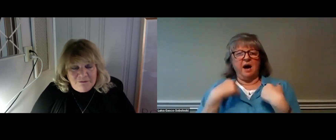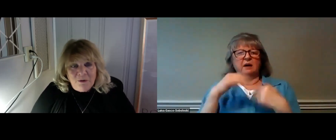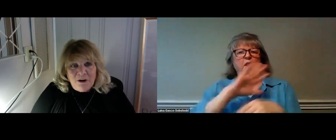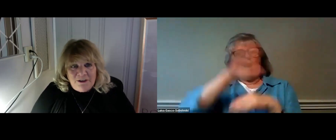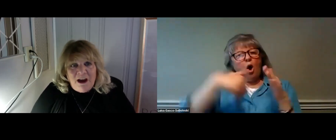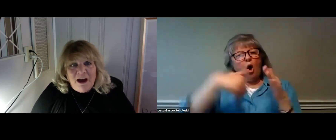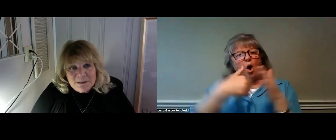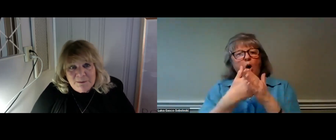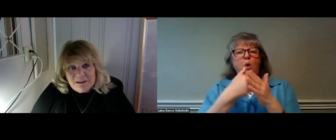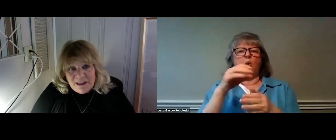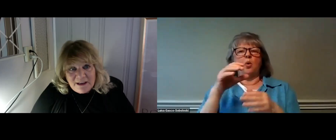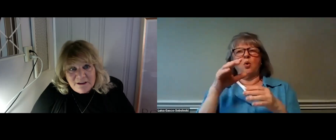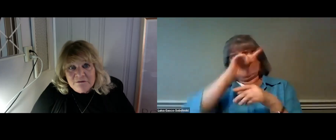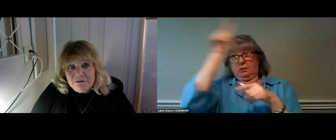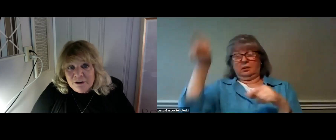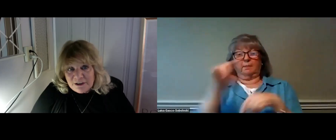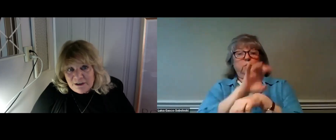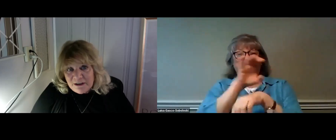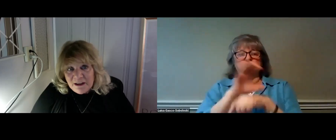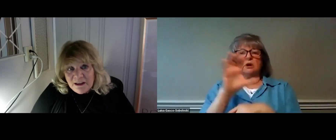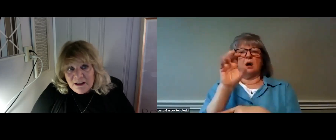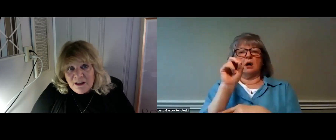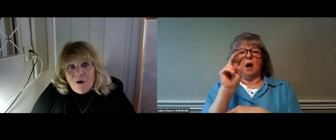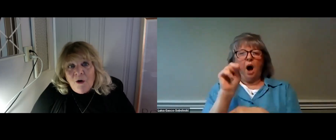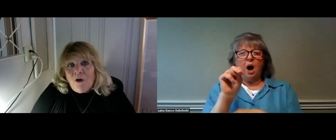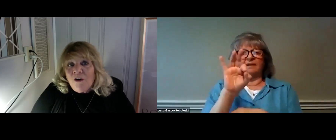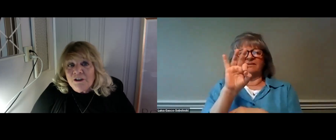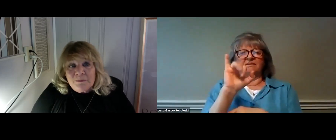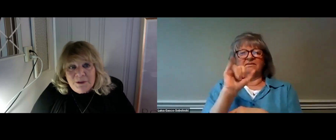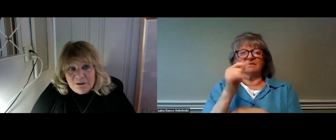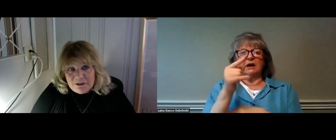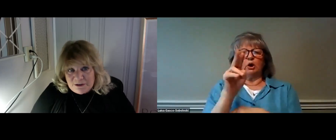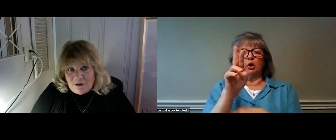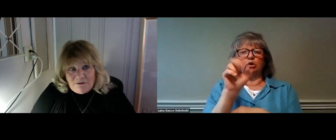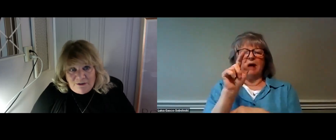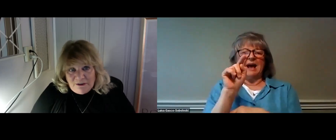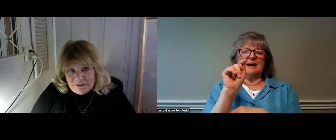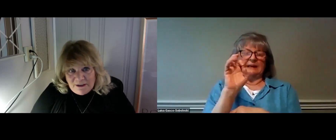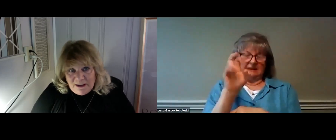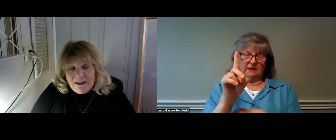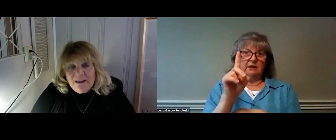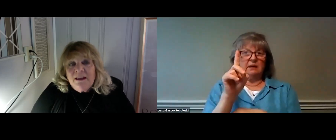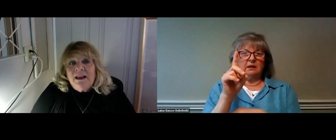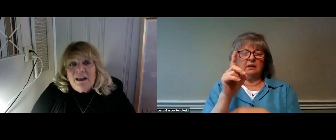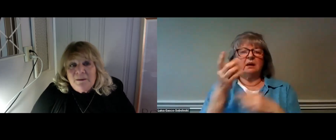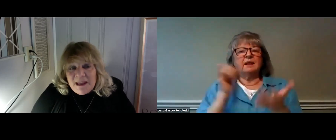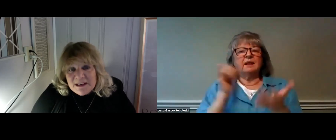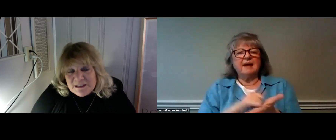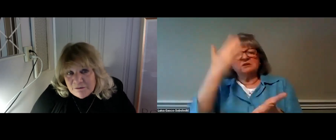the hospital had converted all the computers over and made a different